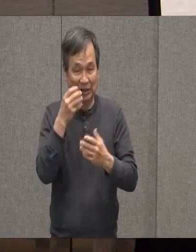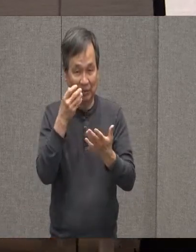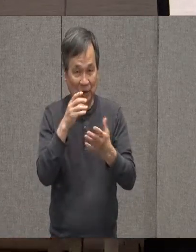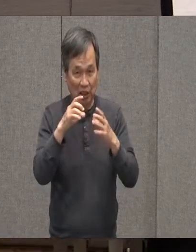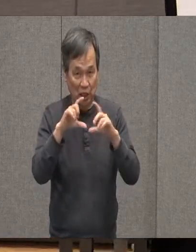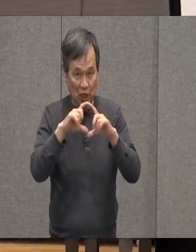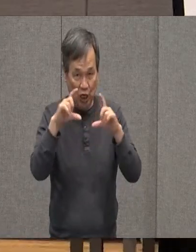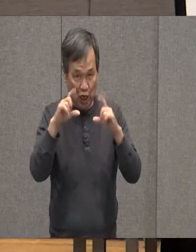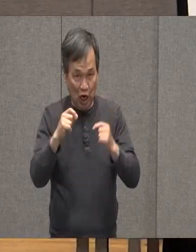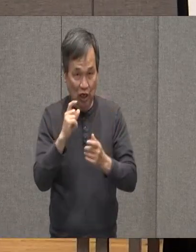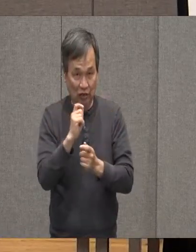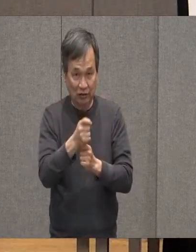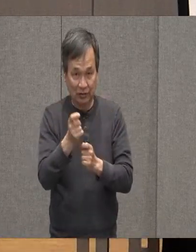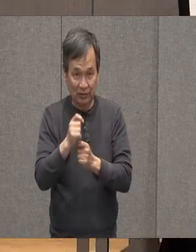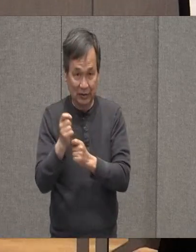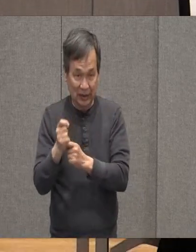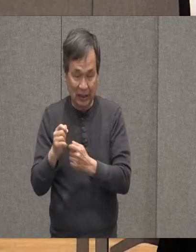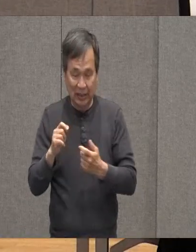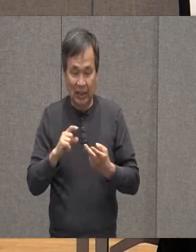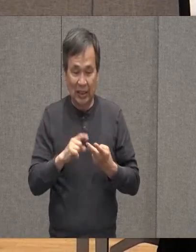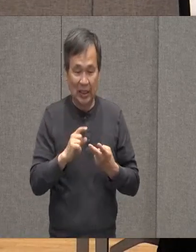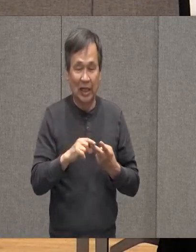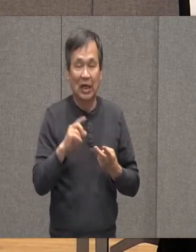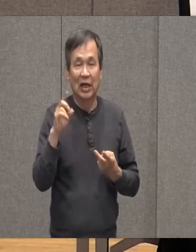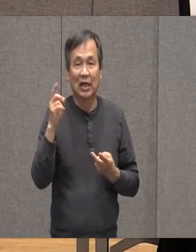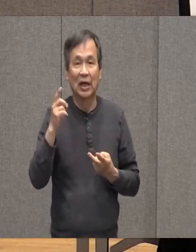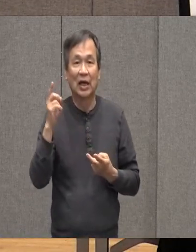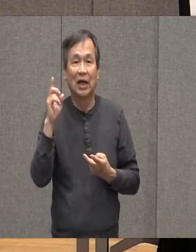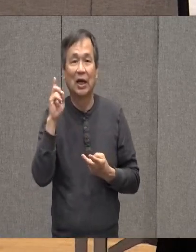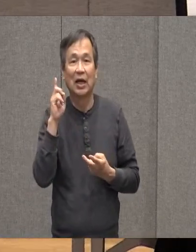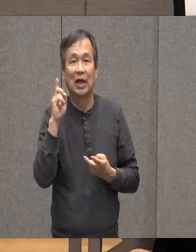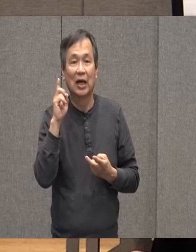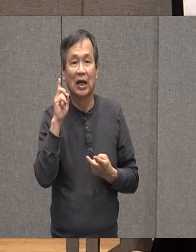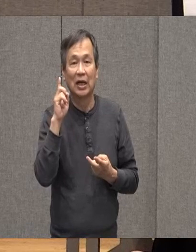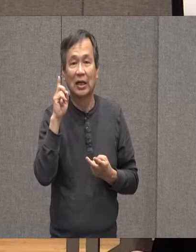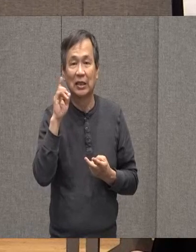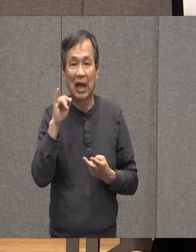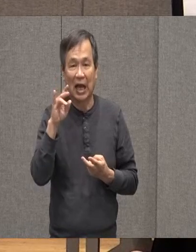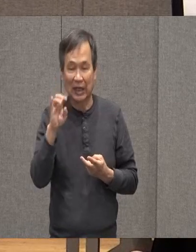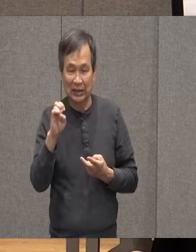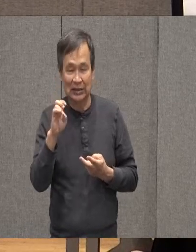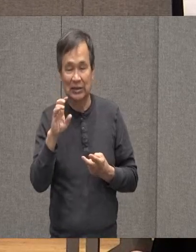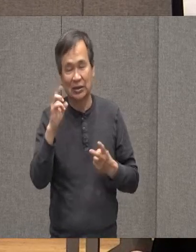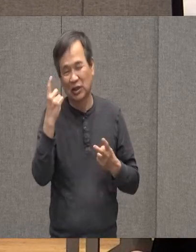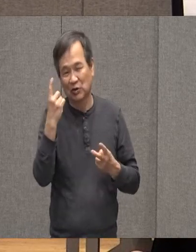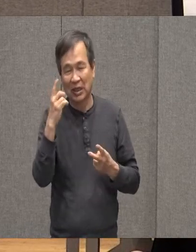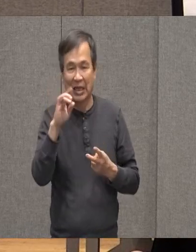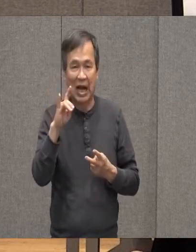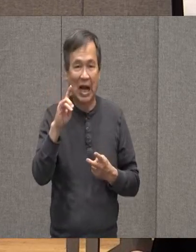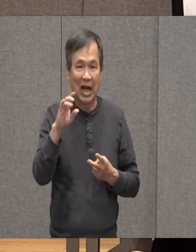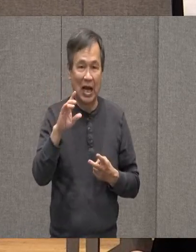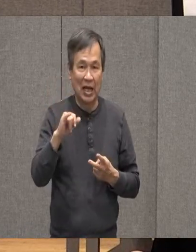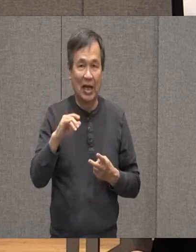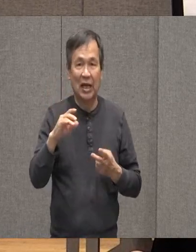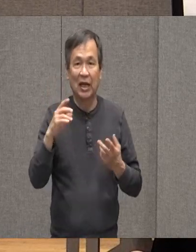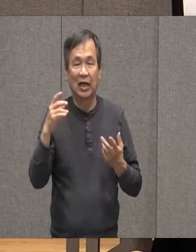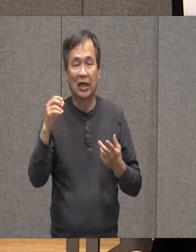and you're gonna need some kind of a marker or placeholder. So in this case you know, if we would have put a placeholder on here